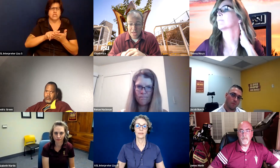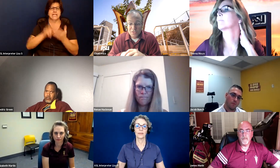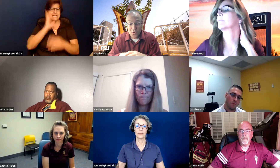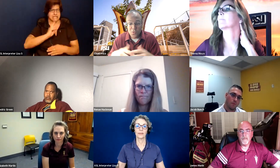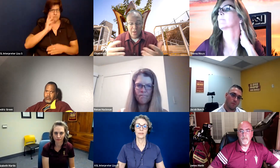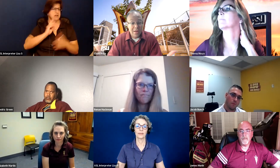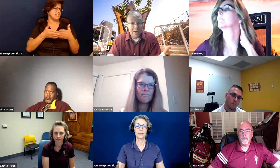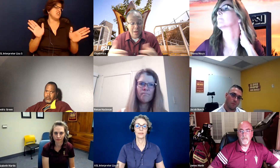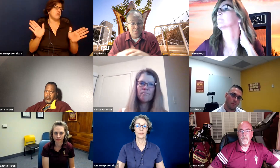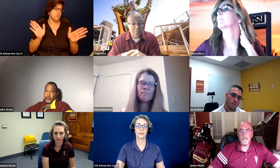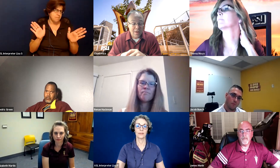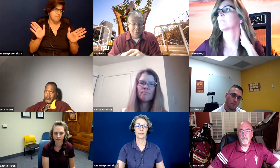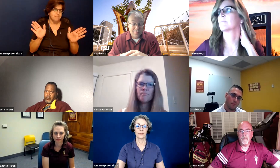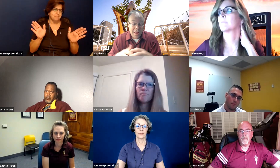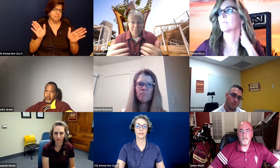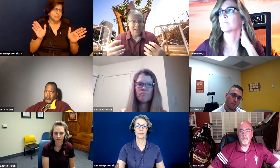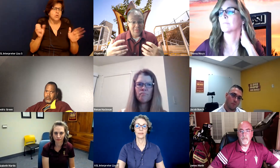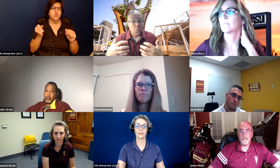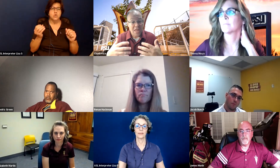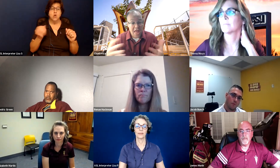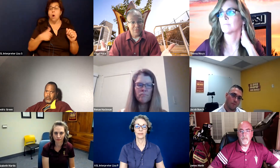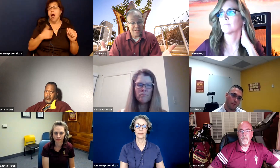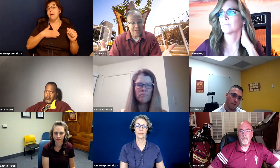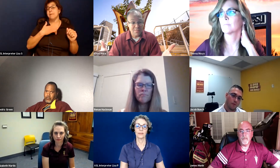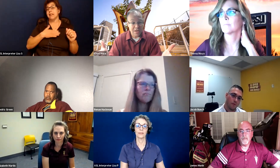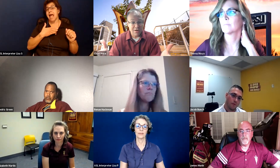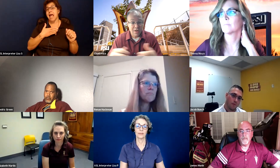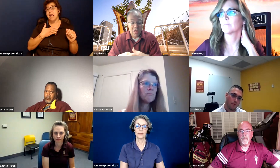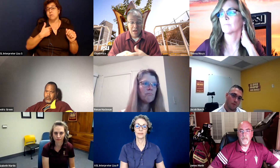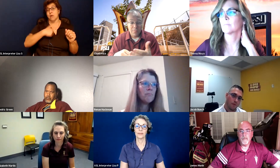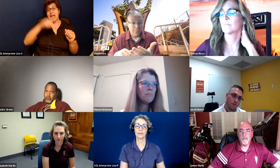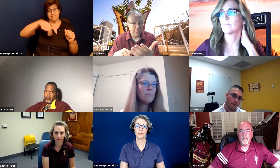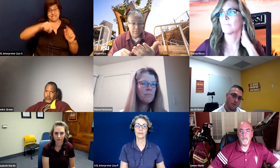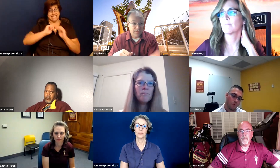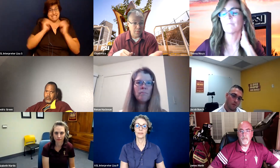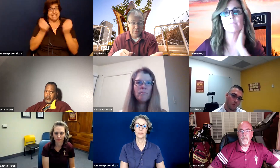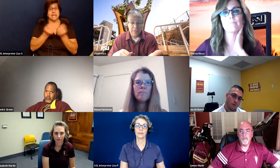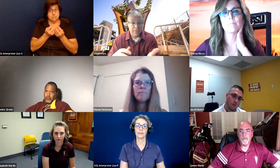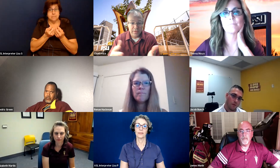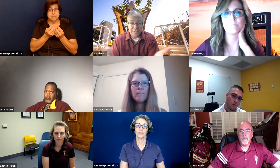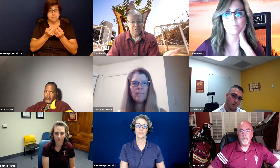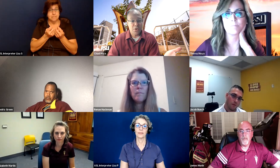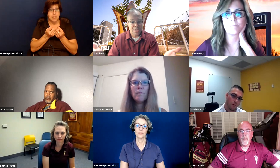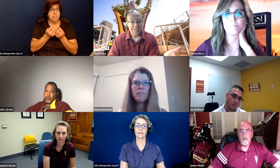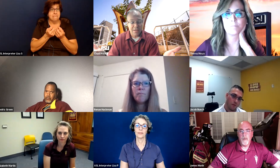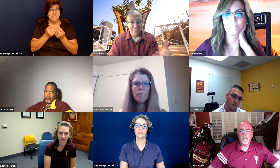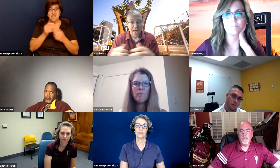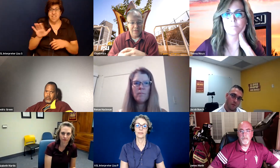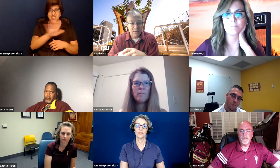And so I'm glad that we have this team here from the experience that they've had